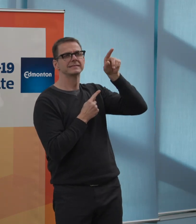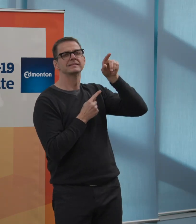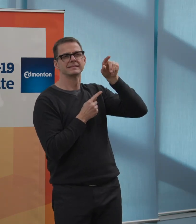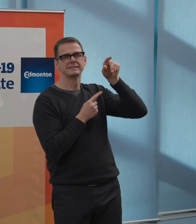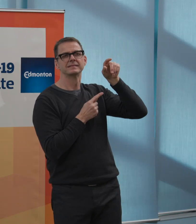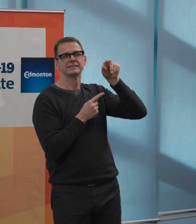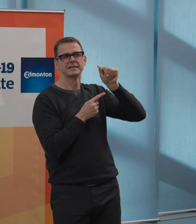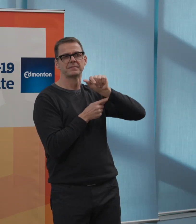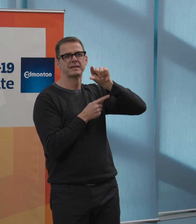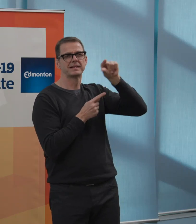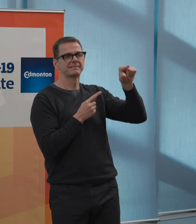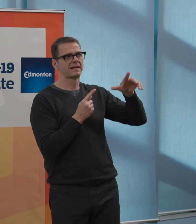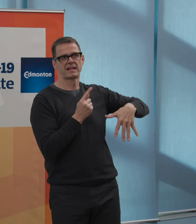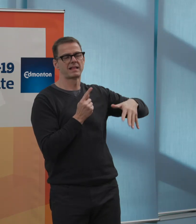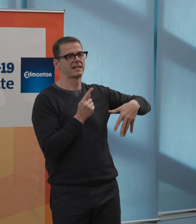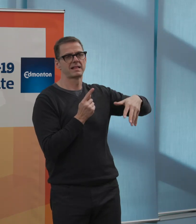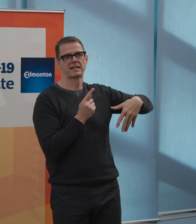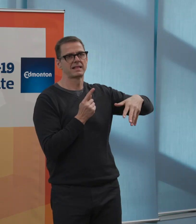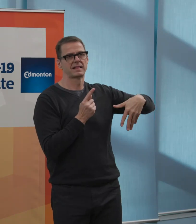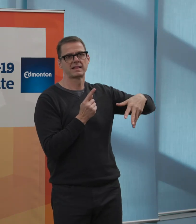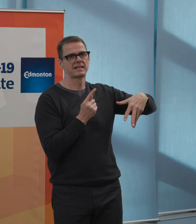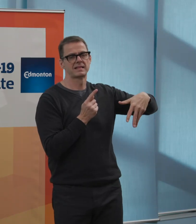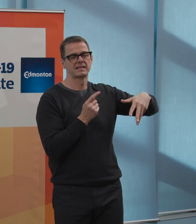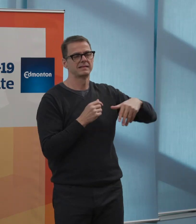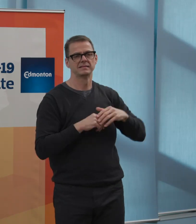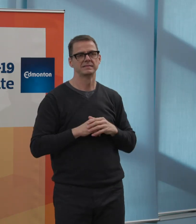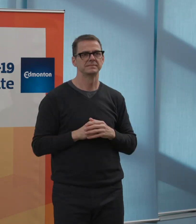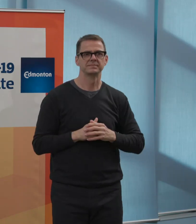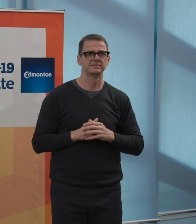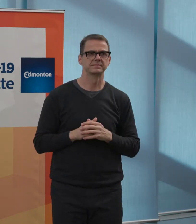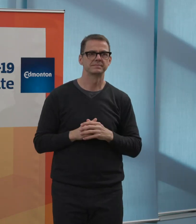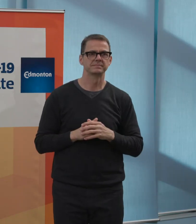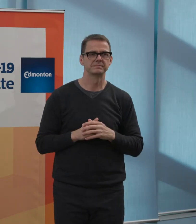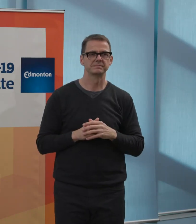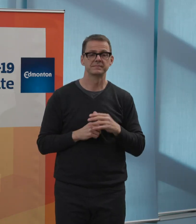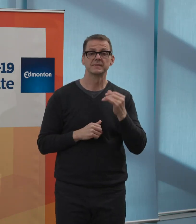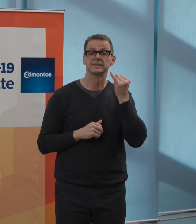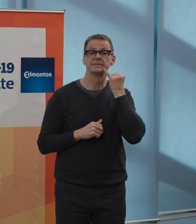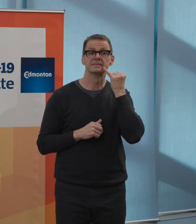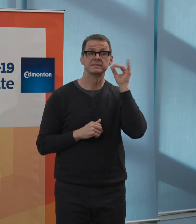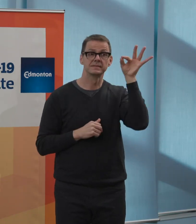that is supportive of the city of Edmonton and our ability to maintain